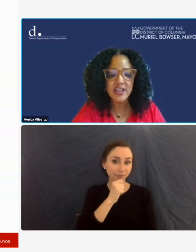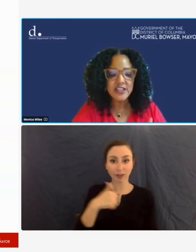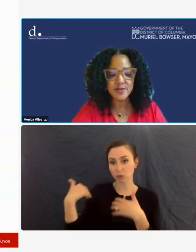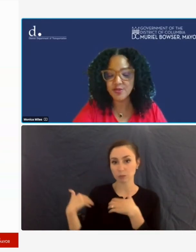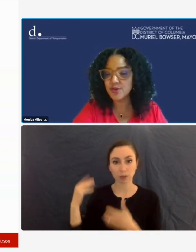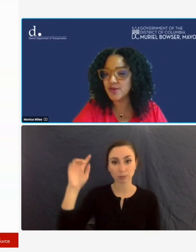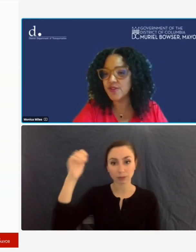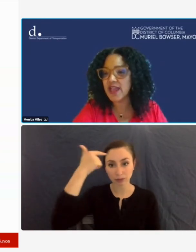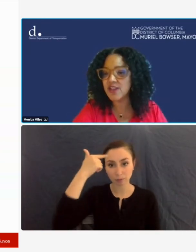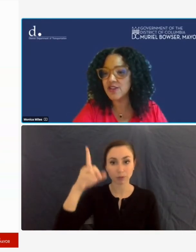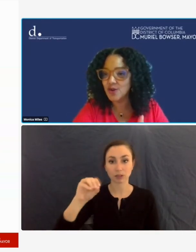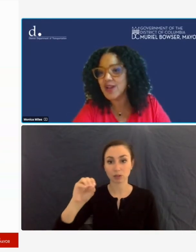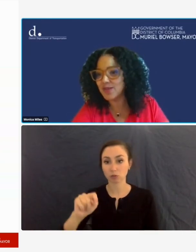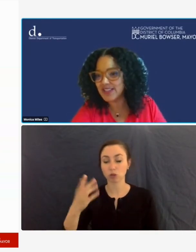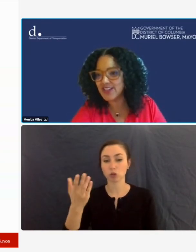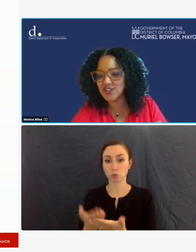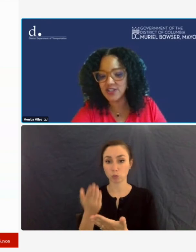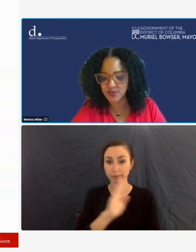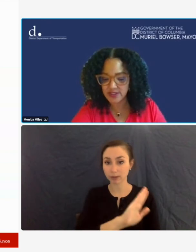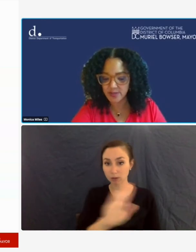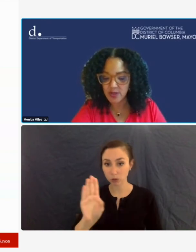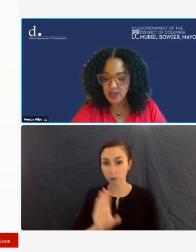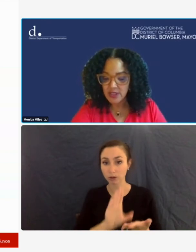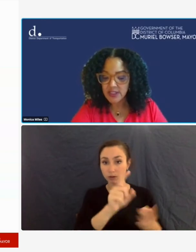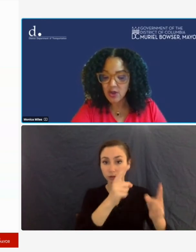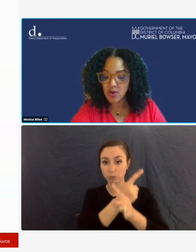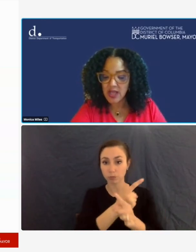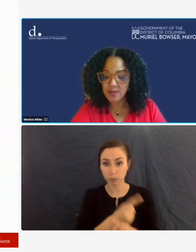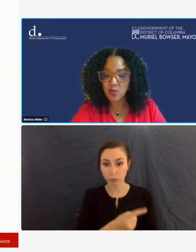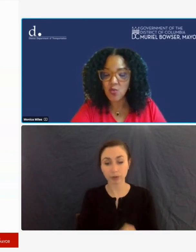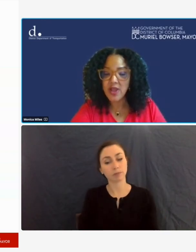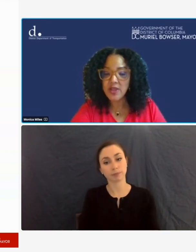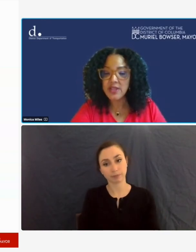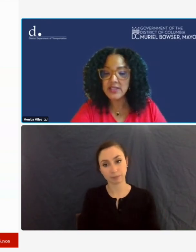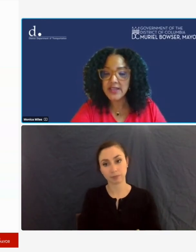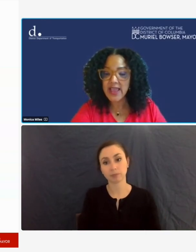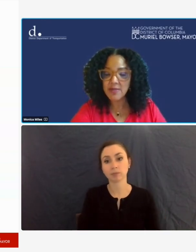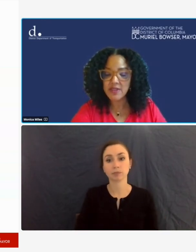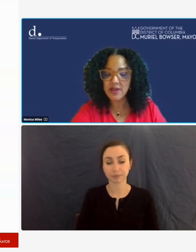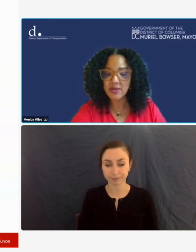to prove that your compensation is reasonable so um what is going to happen though is